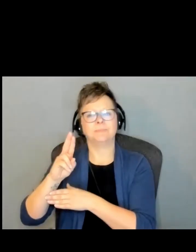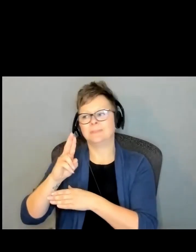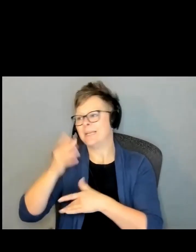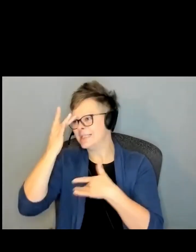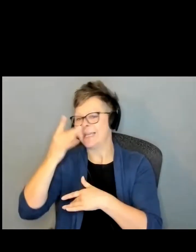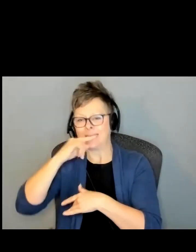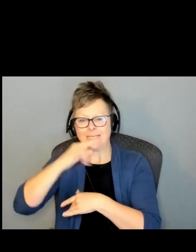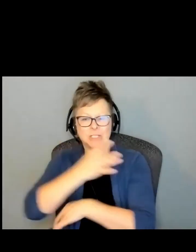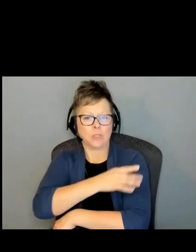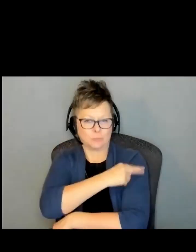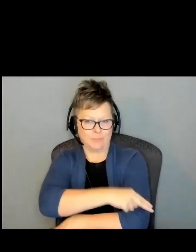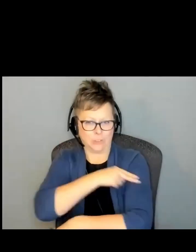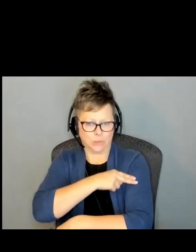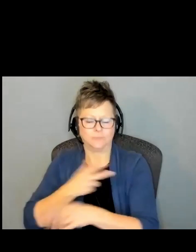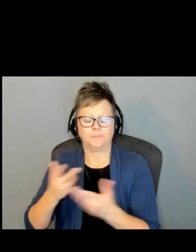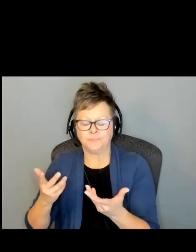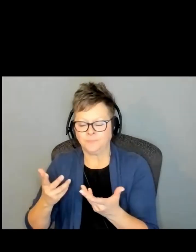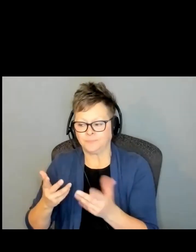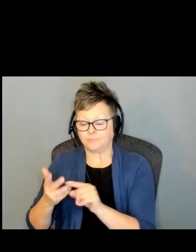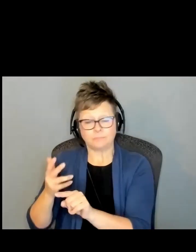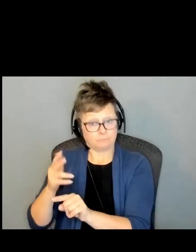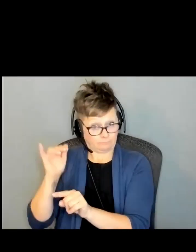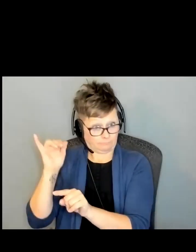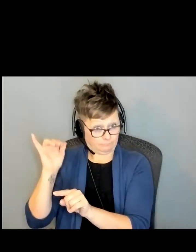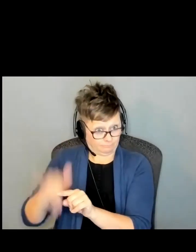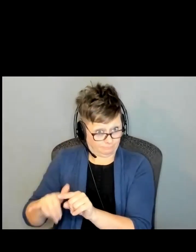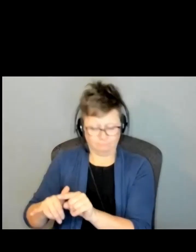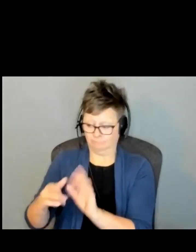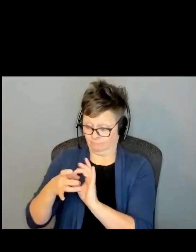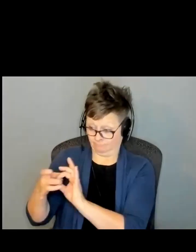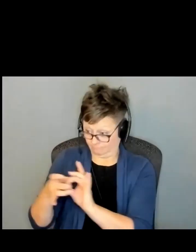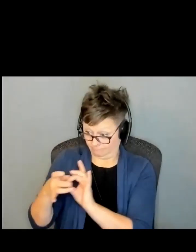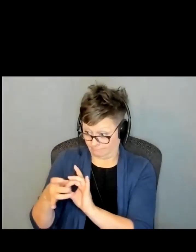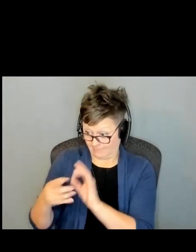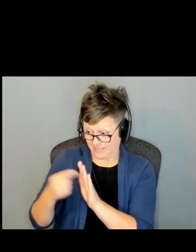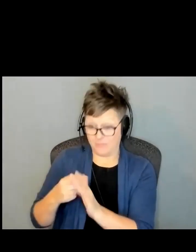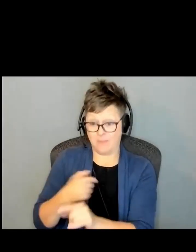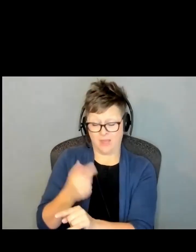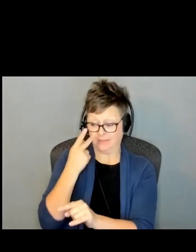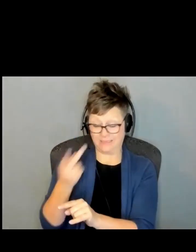And they could be sometimes, which I have seen often in my practice in my work in US,